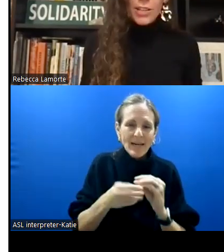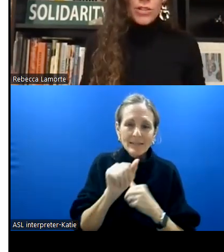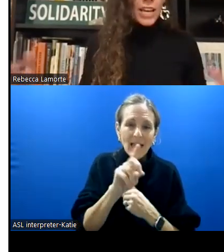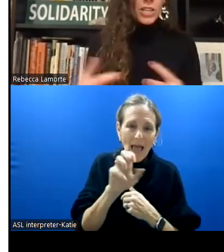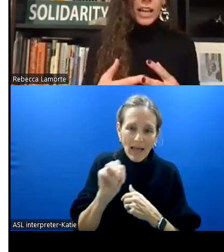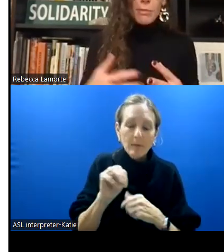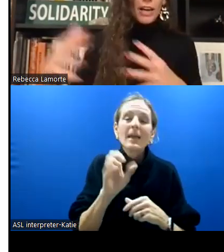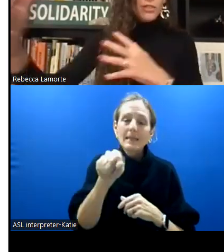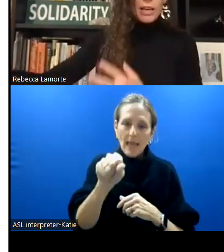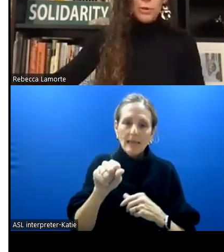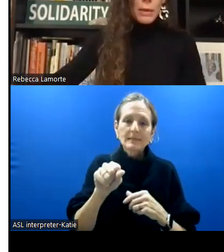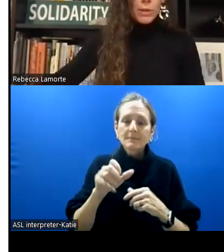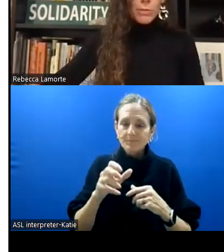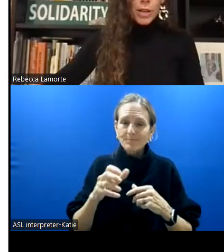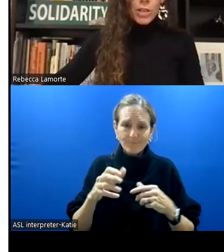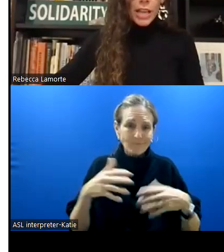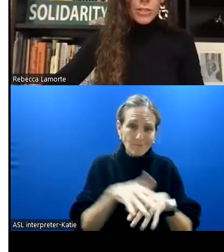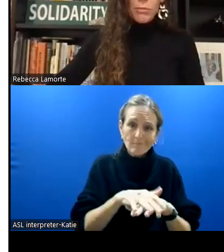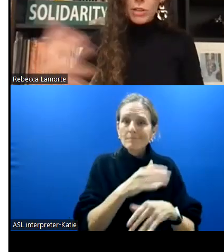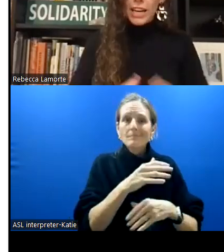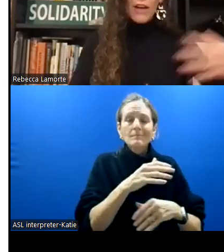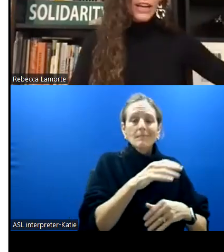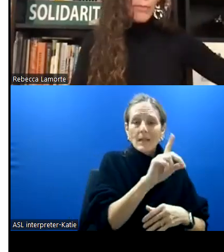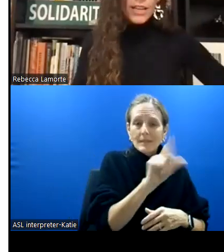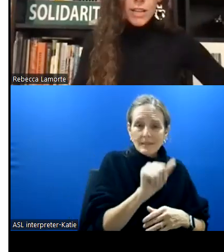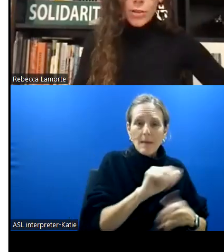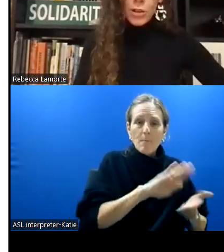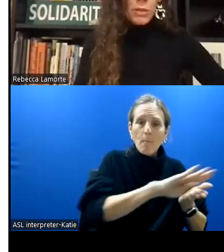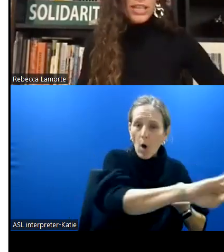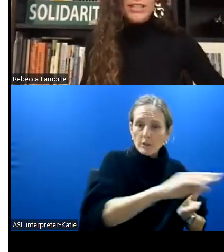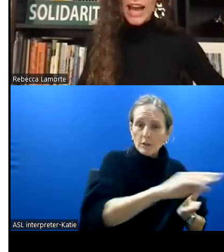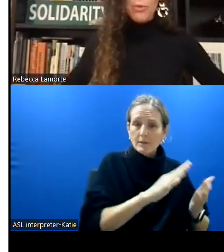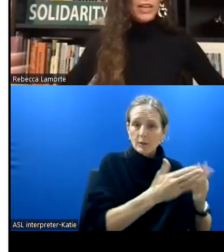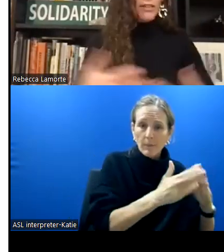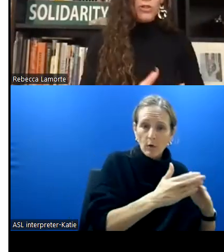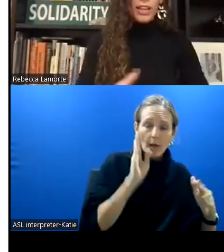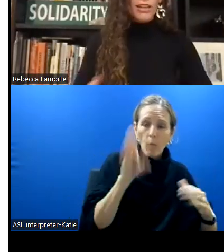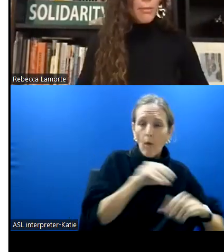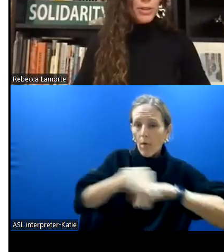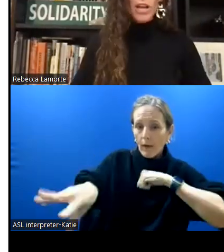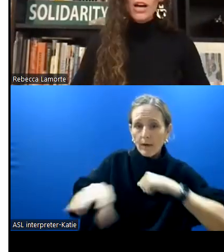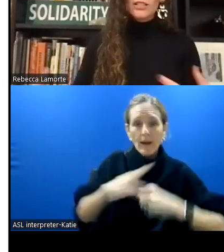The intersectionality about how disabled people is a marginalized community and how that impacts other communities and how we can have strength in numbers.